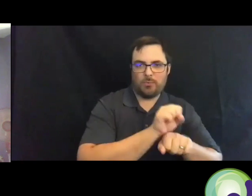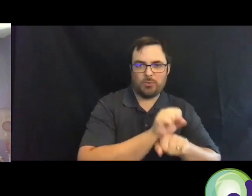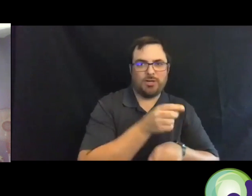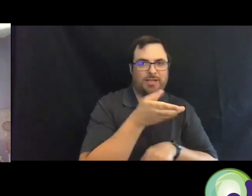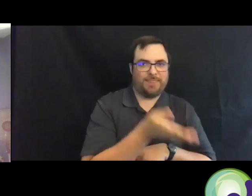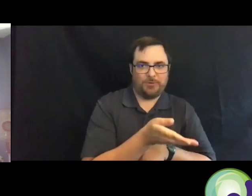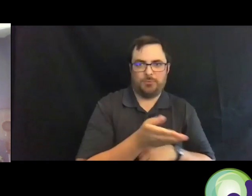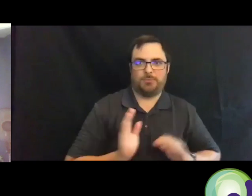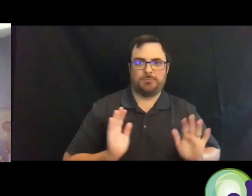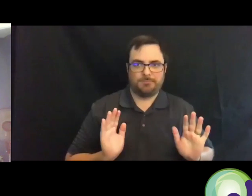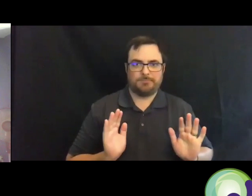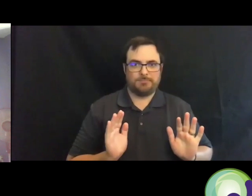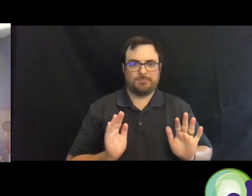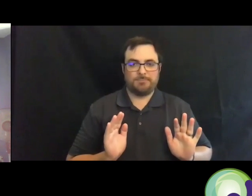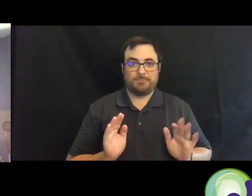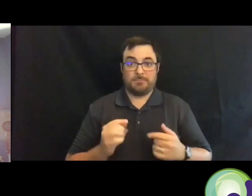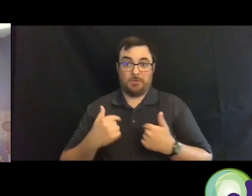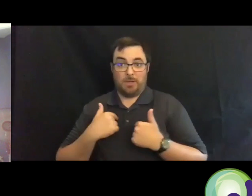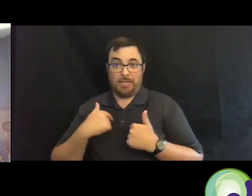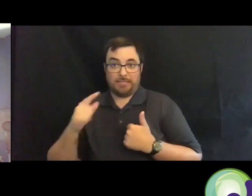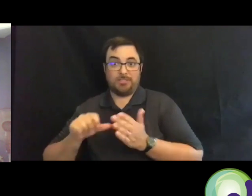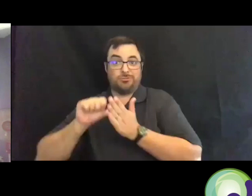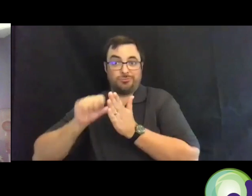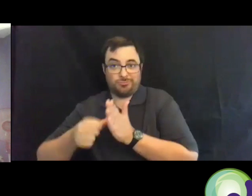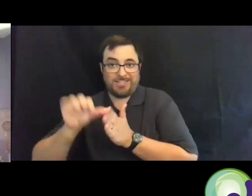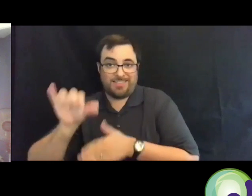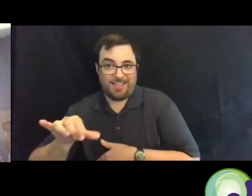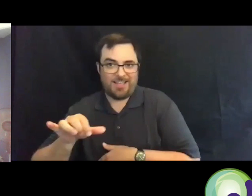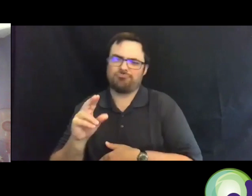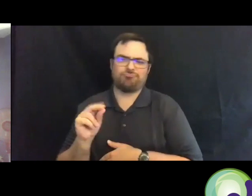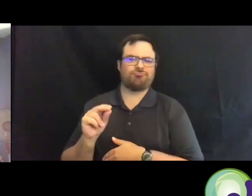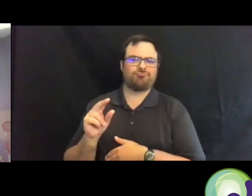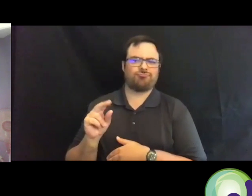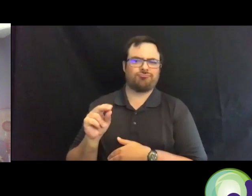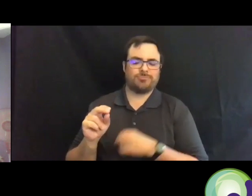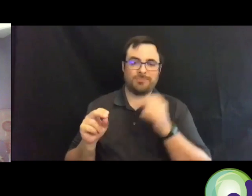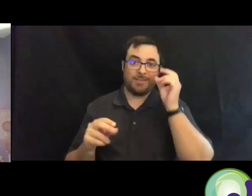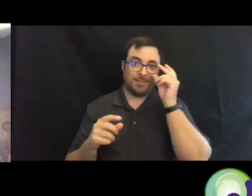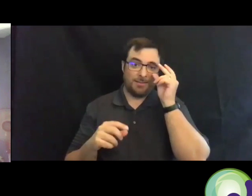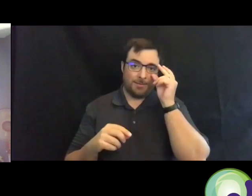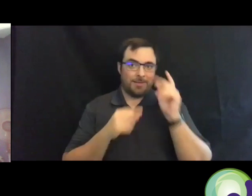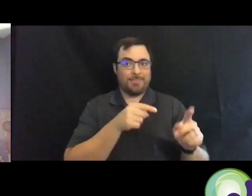skill so I don't feel like I have to work on it that way because they're getting a lot from that person. But we're still working